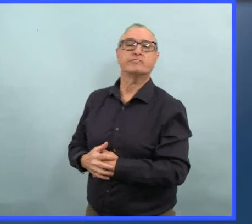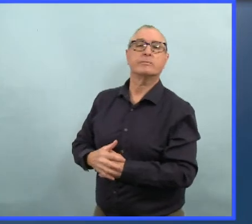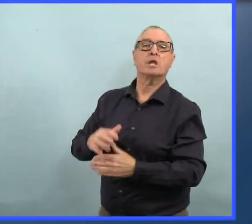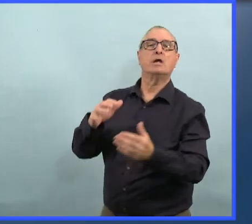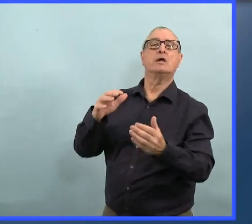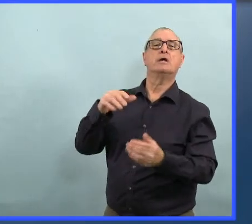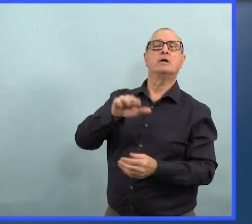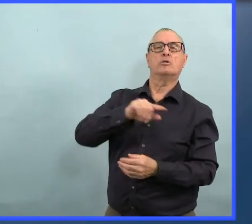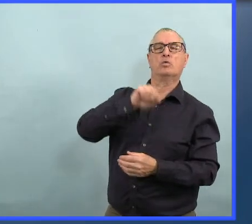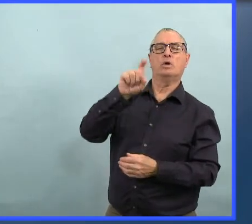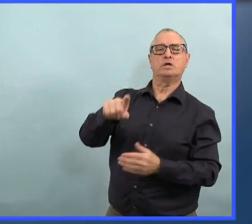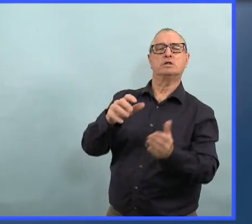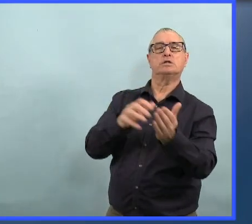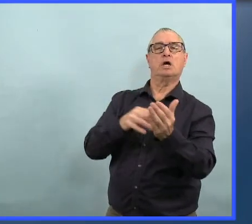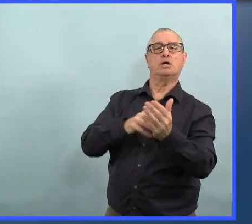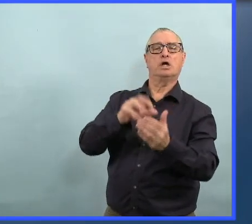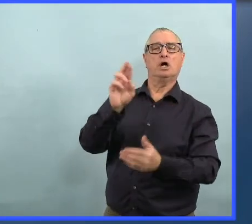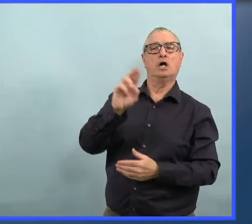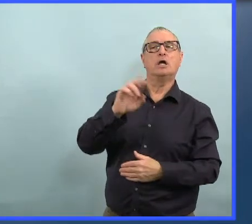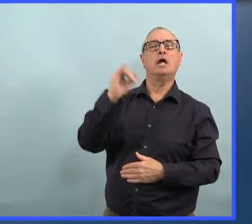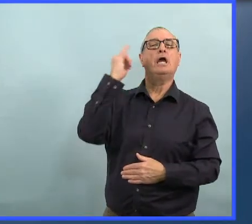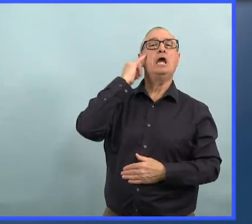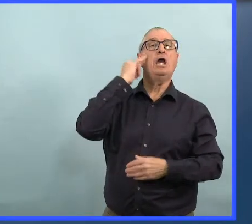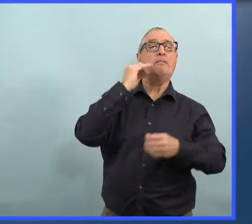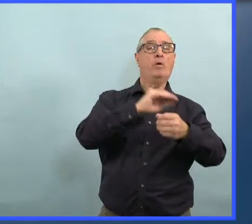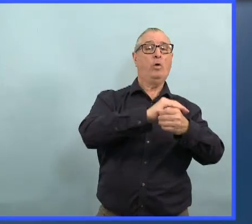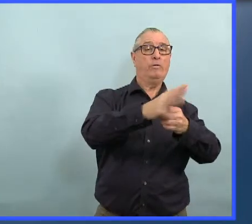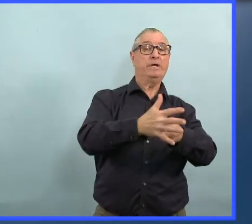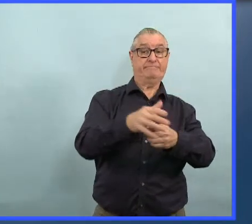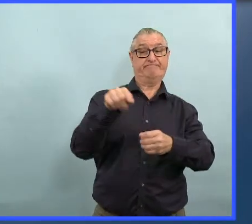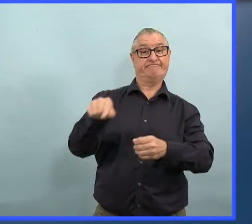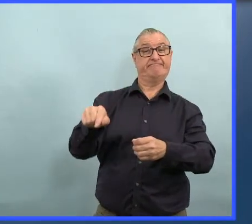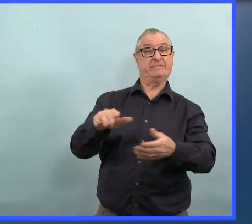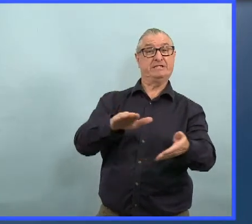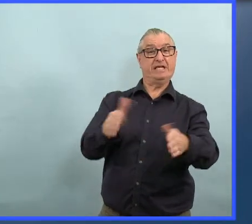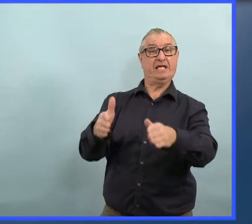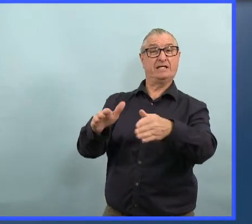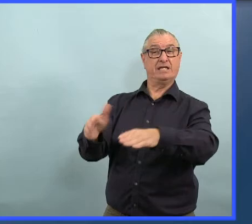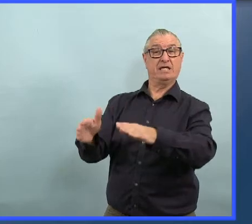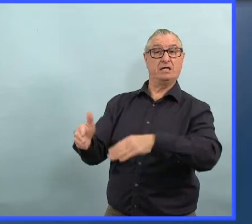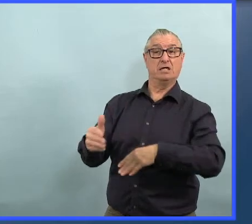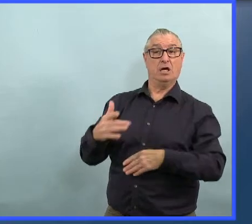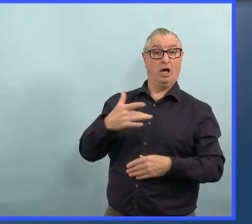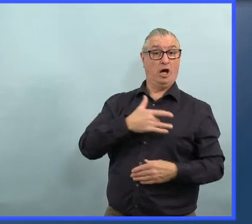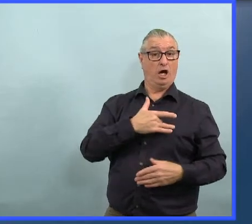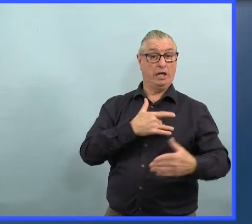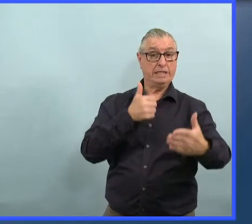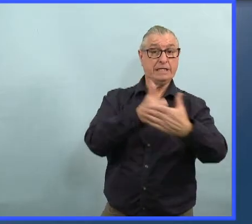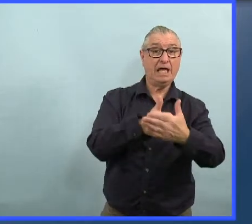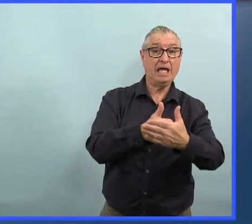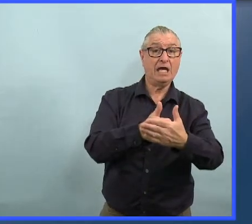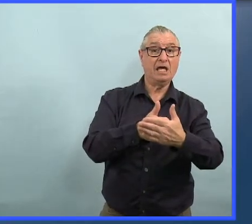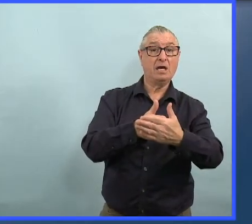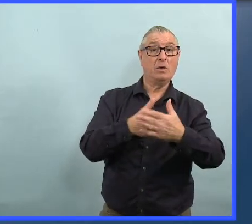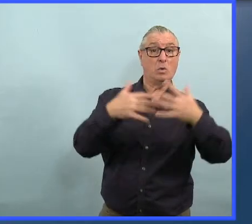for example someone comes in with a severe heart attack uh they're checked out and it turns out